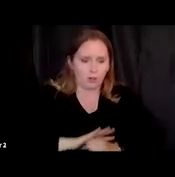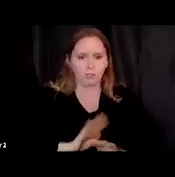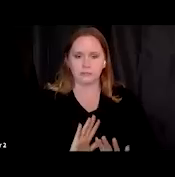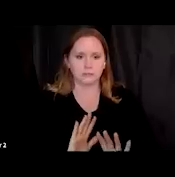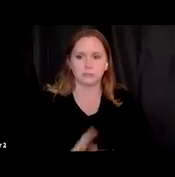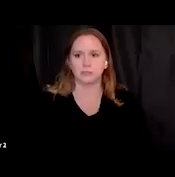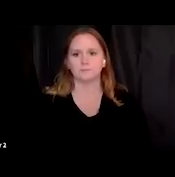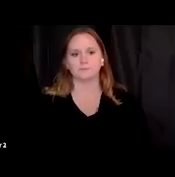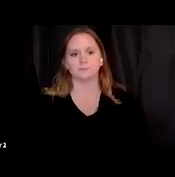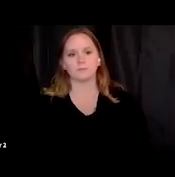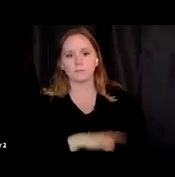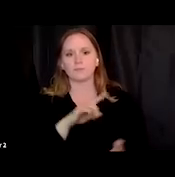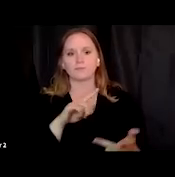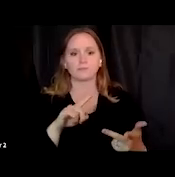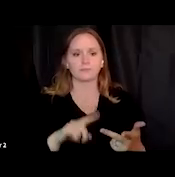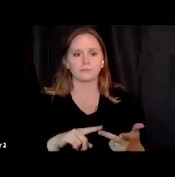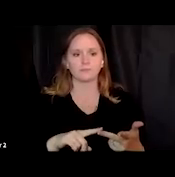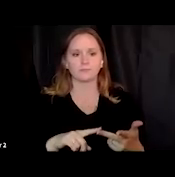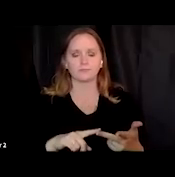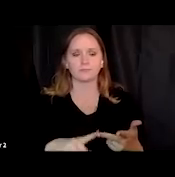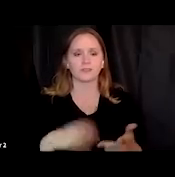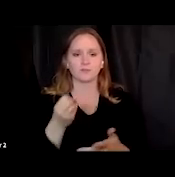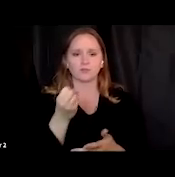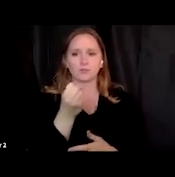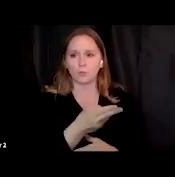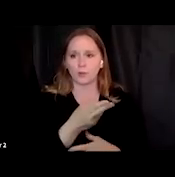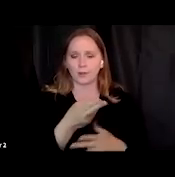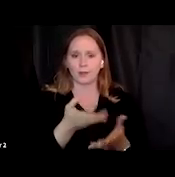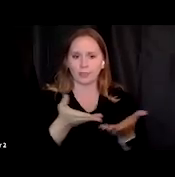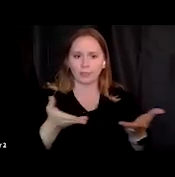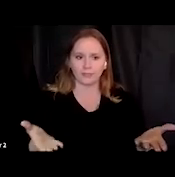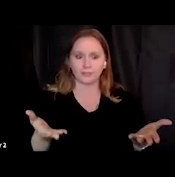And this difficulty discarding possessions results in excessive accumulation of possessions, right?